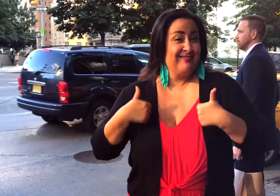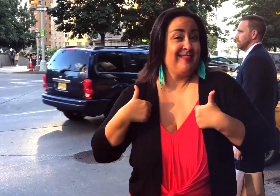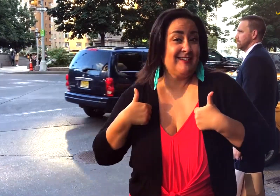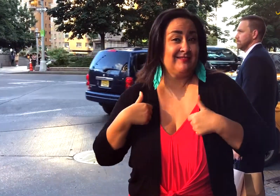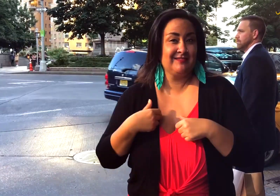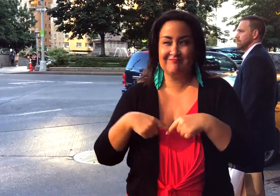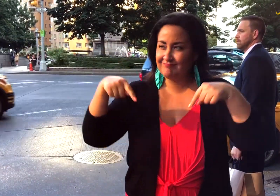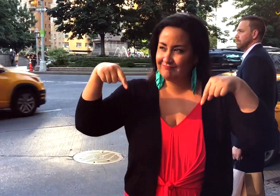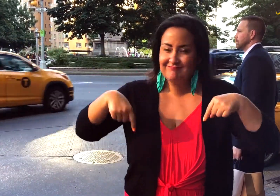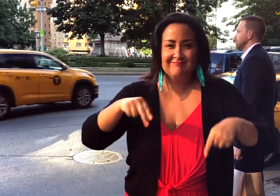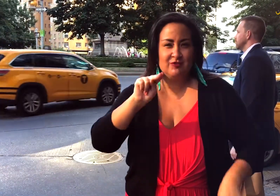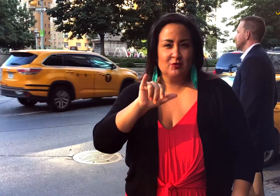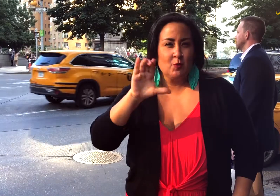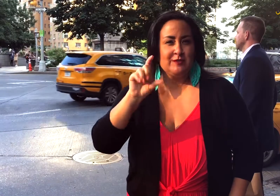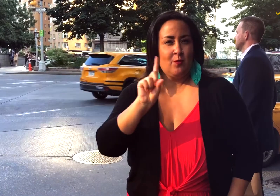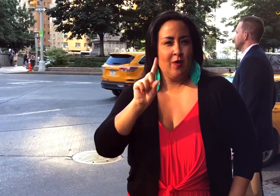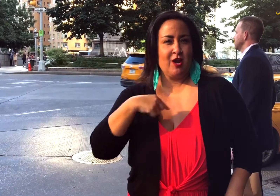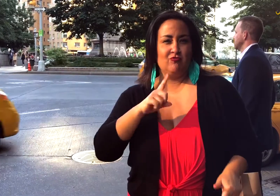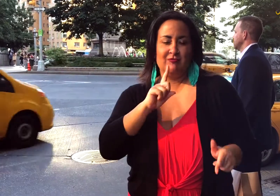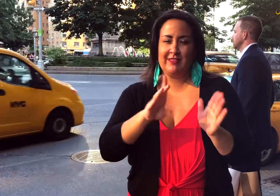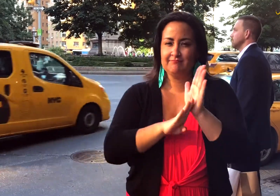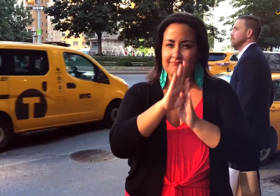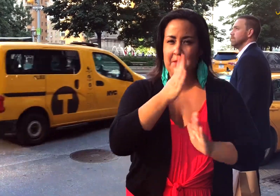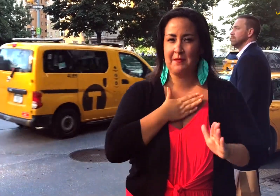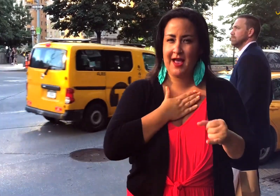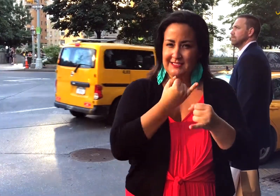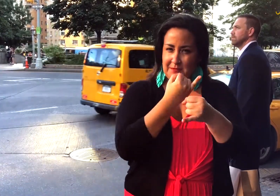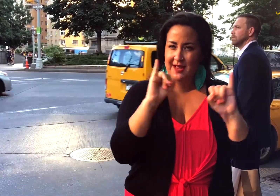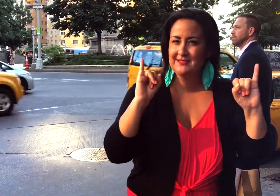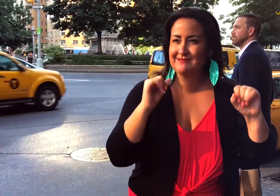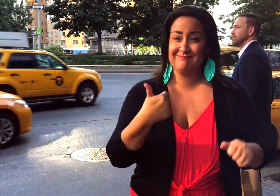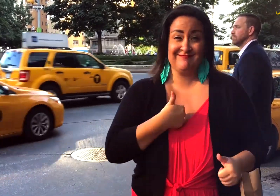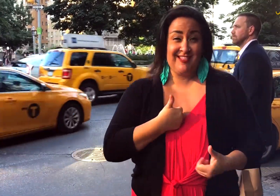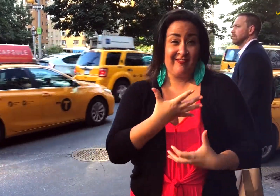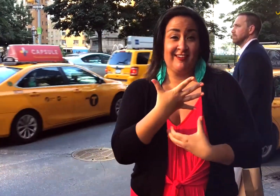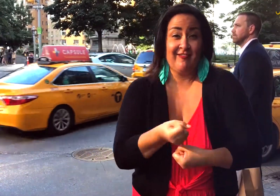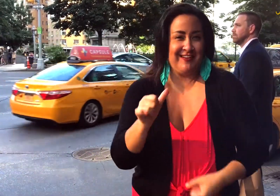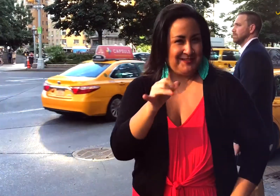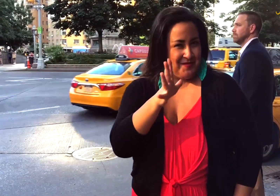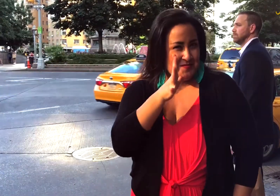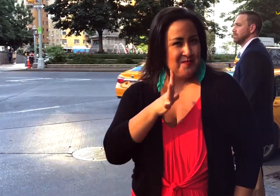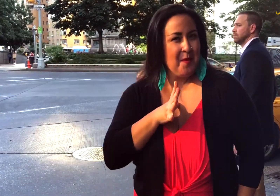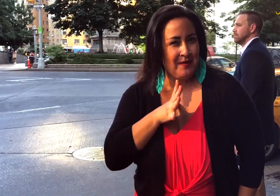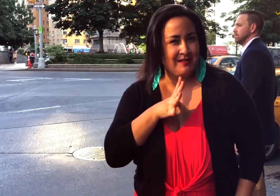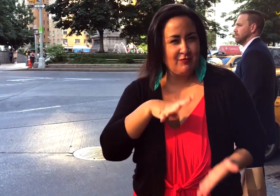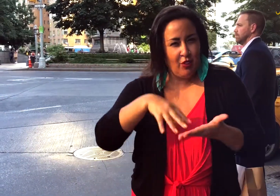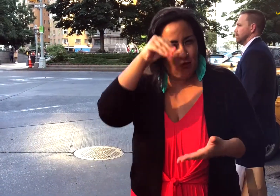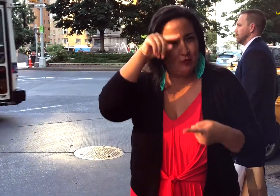It gave me the confidence and knowledge that I can do anything in my life. New York City is where I truly gained my